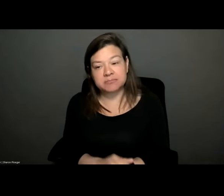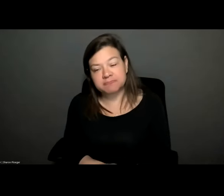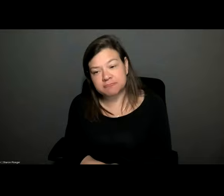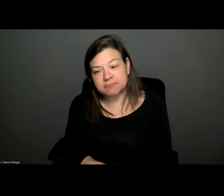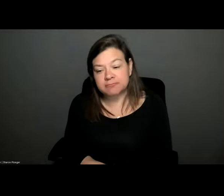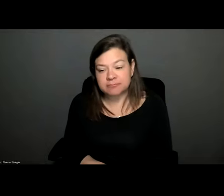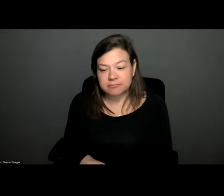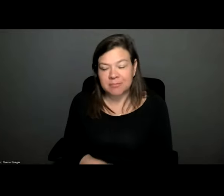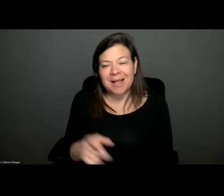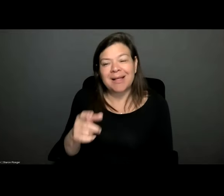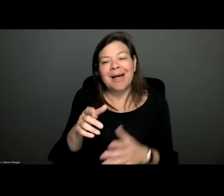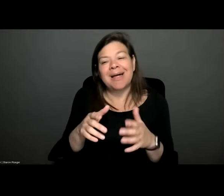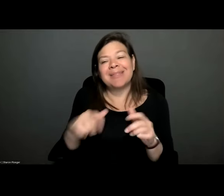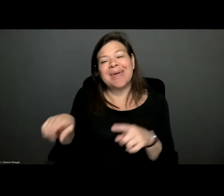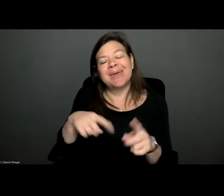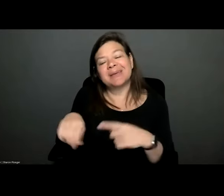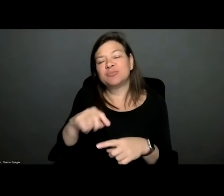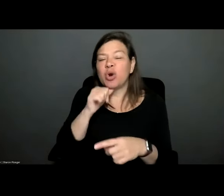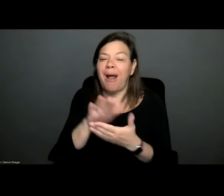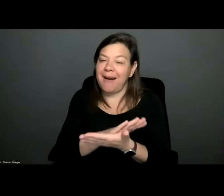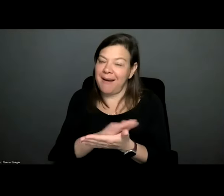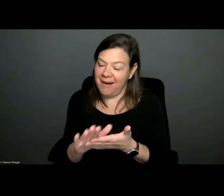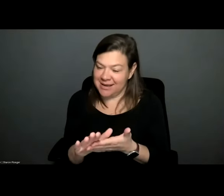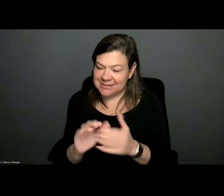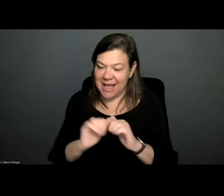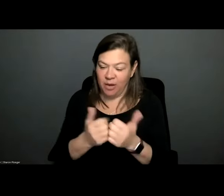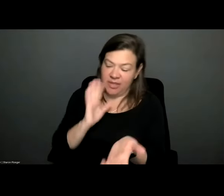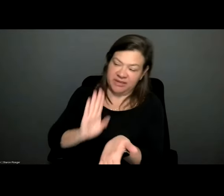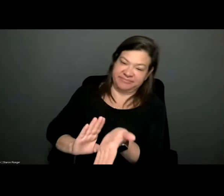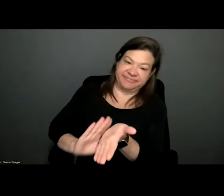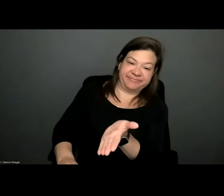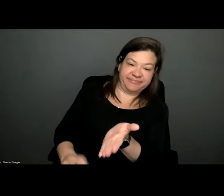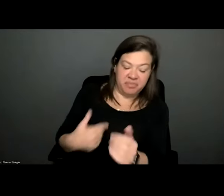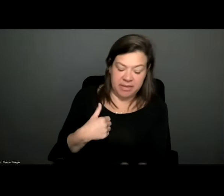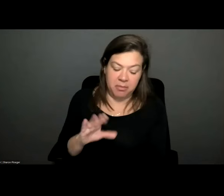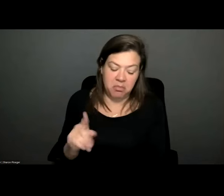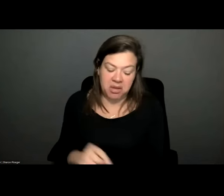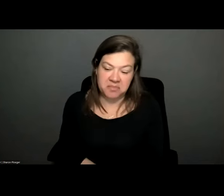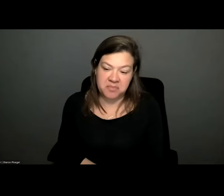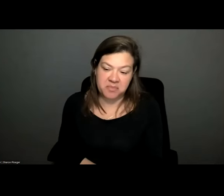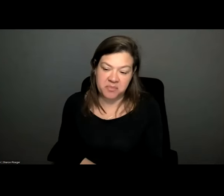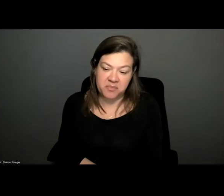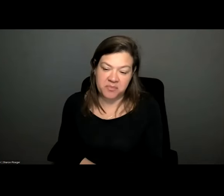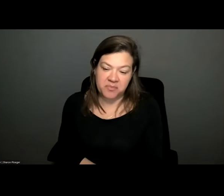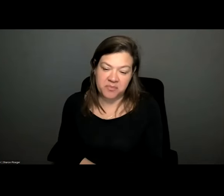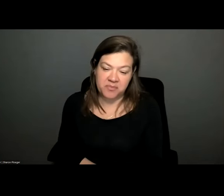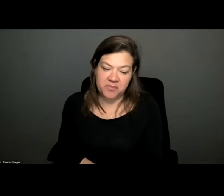they went about it in a not so great way how they dismissed me, but they were upset